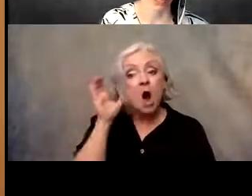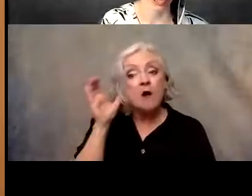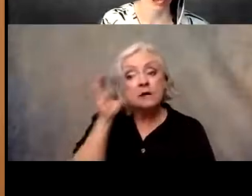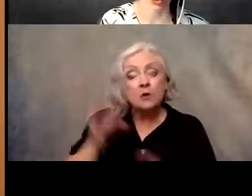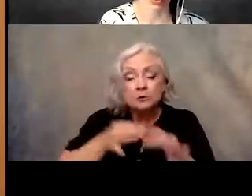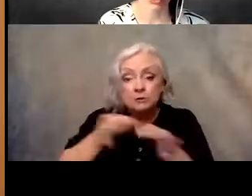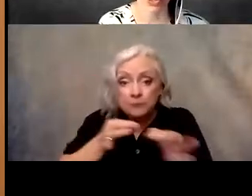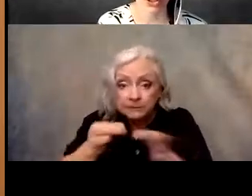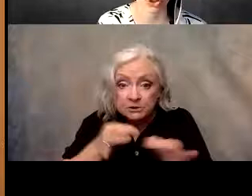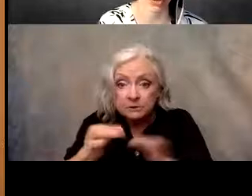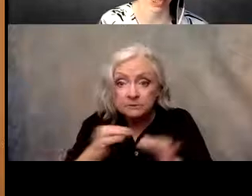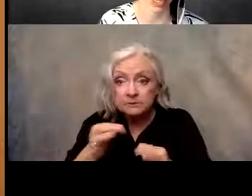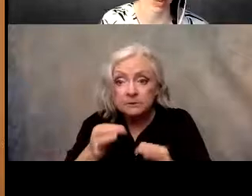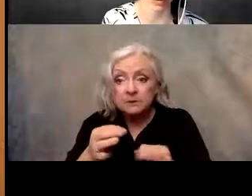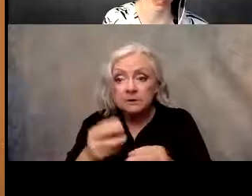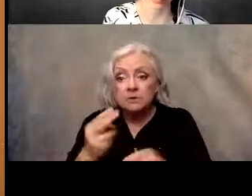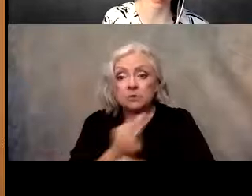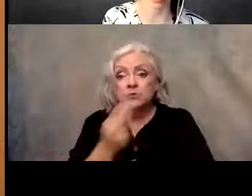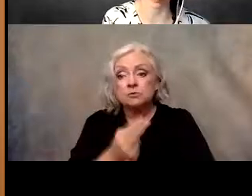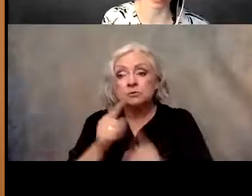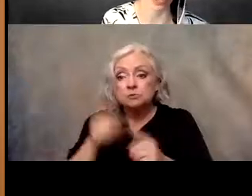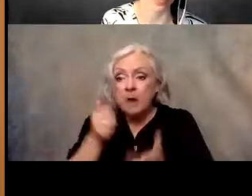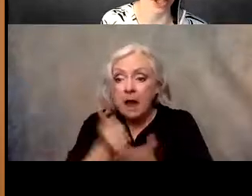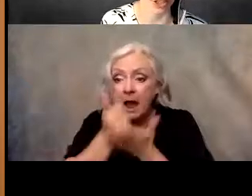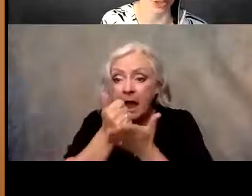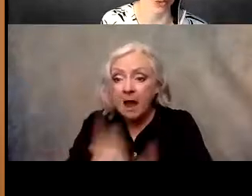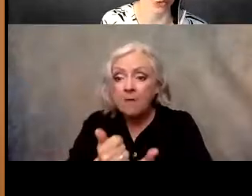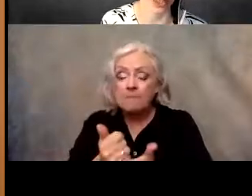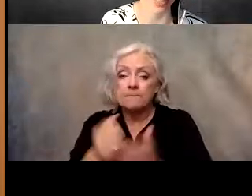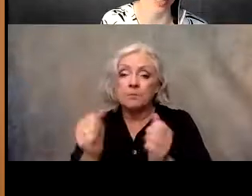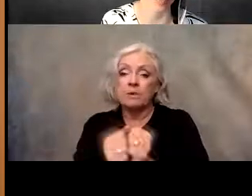being used to help with accessibility of an audiovisual asset.